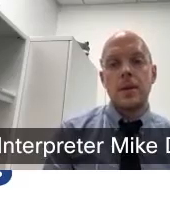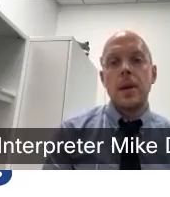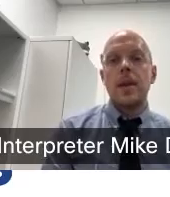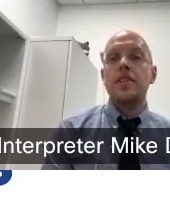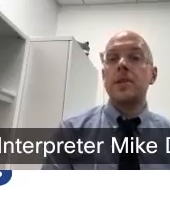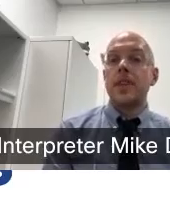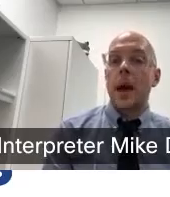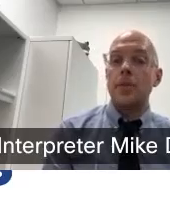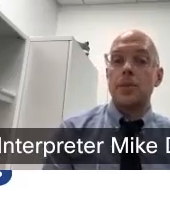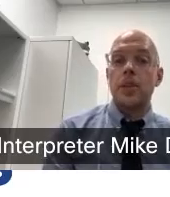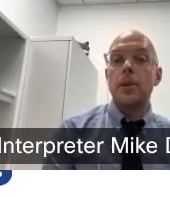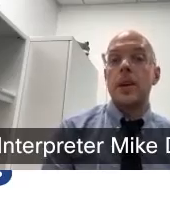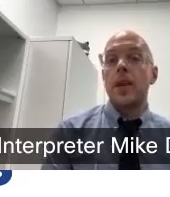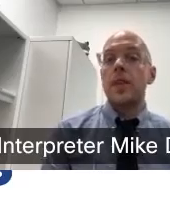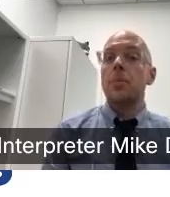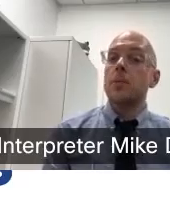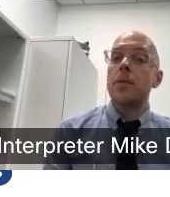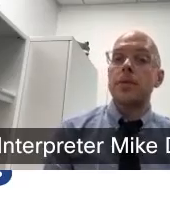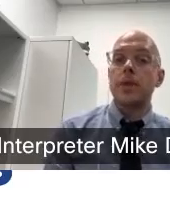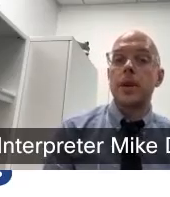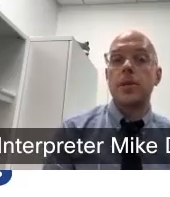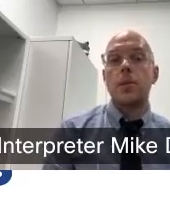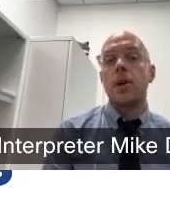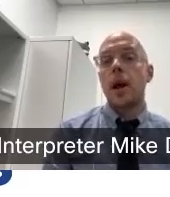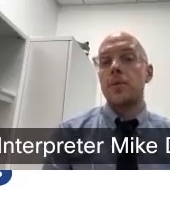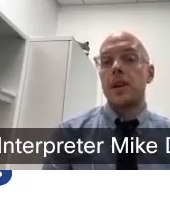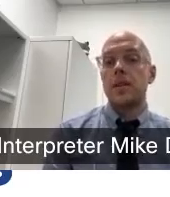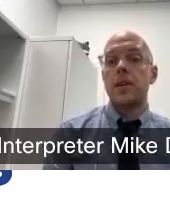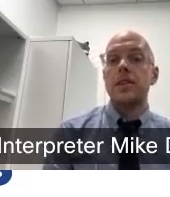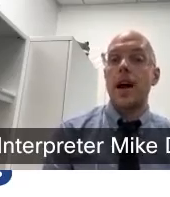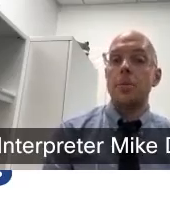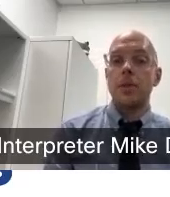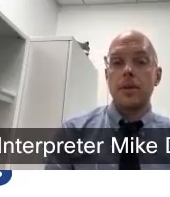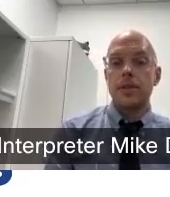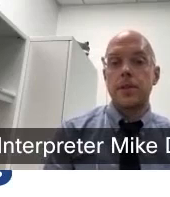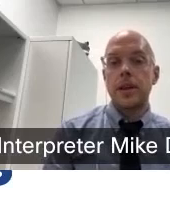This means that the captions would either be at the bottom of the screen, or perhaps at the very top of the screen.